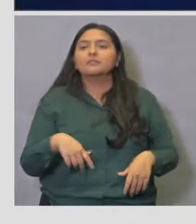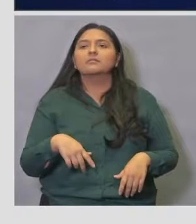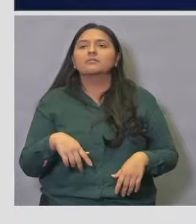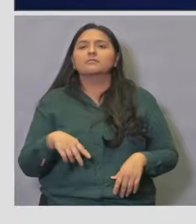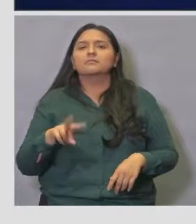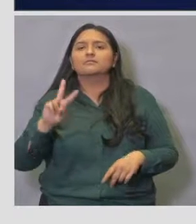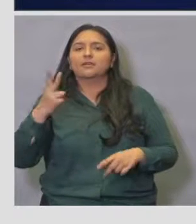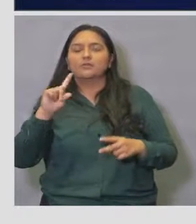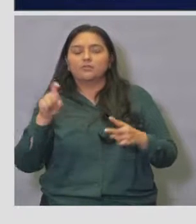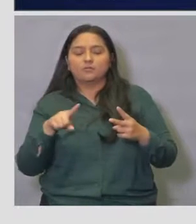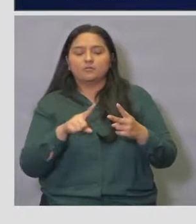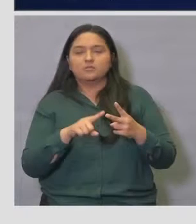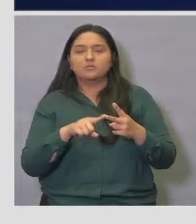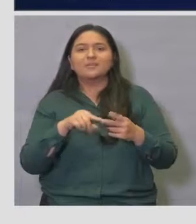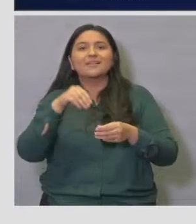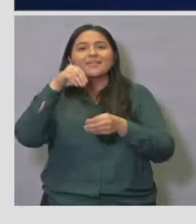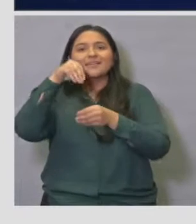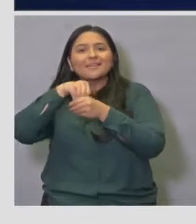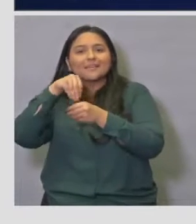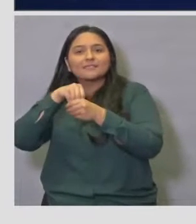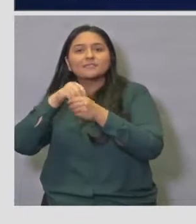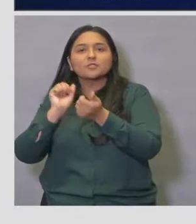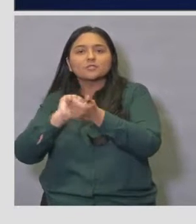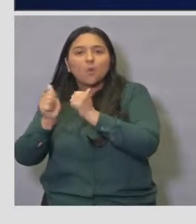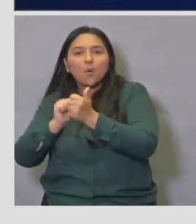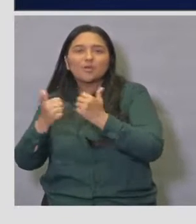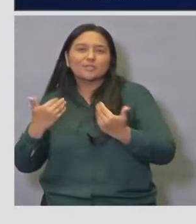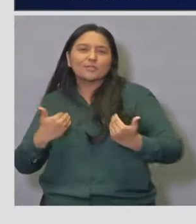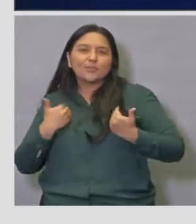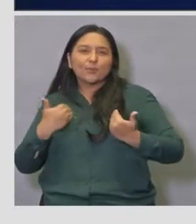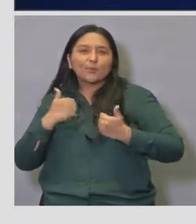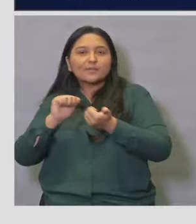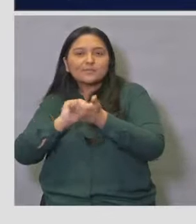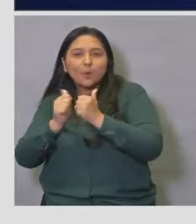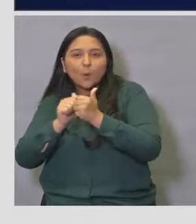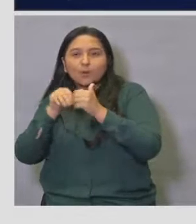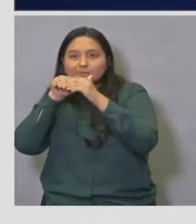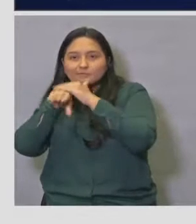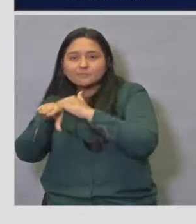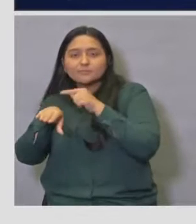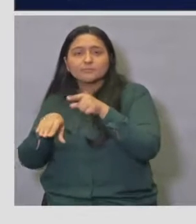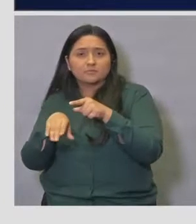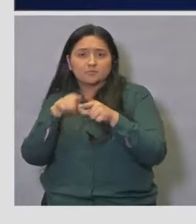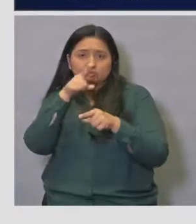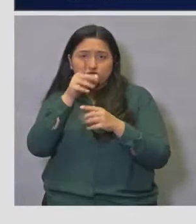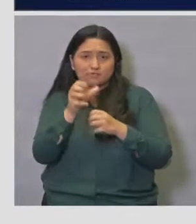VACCINATION.